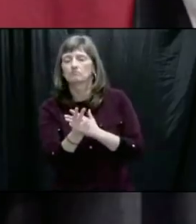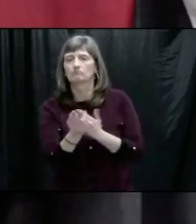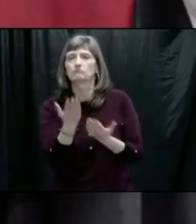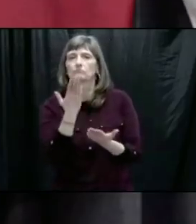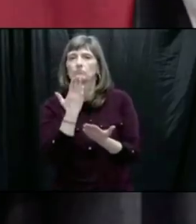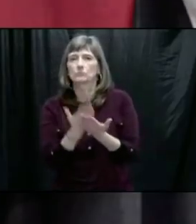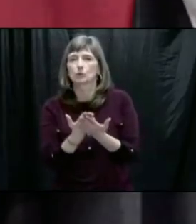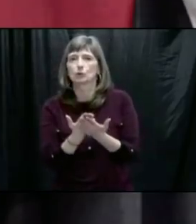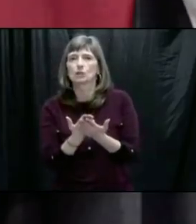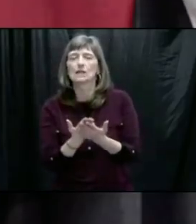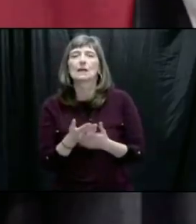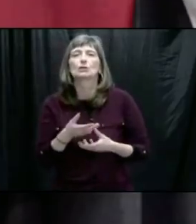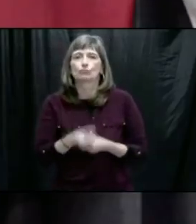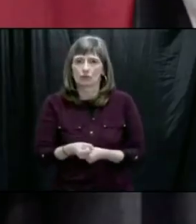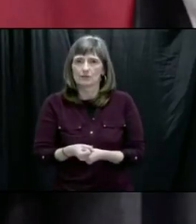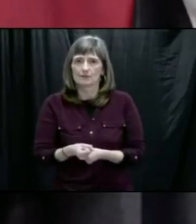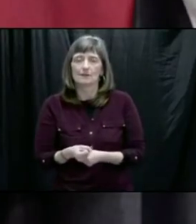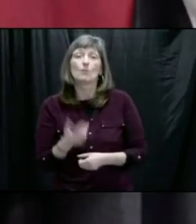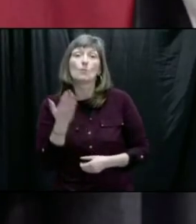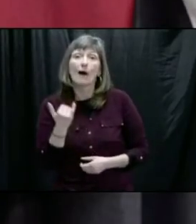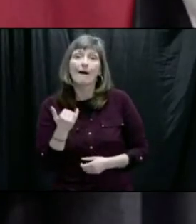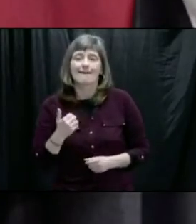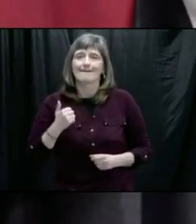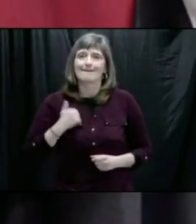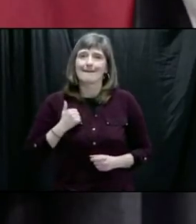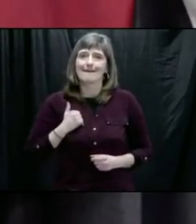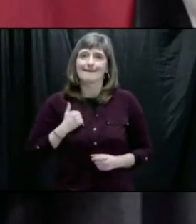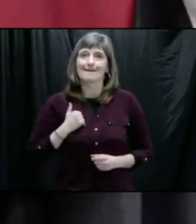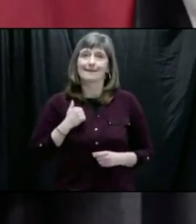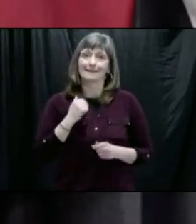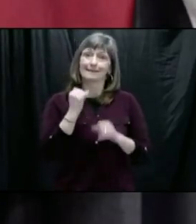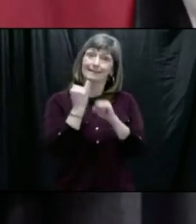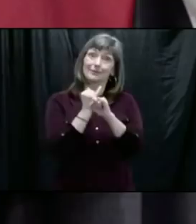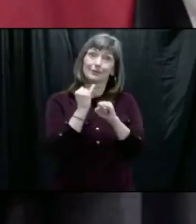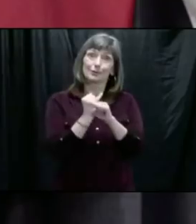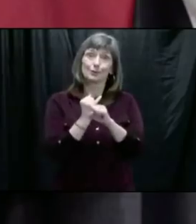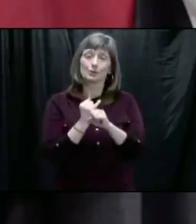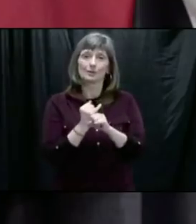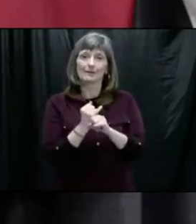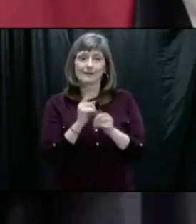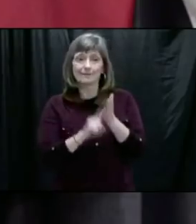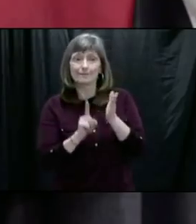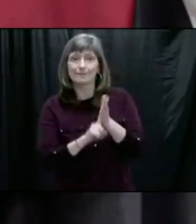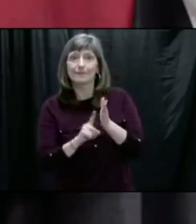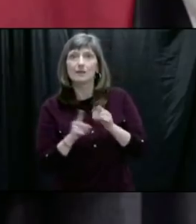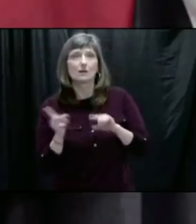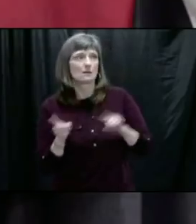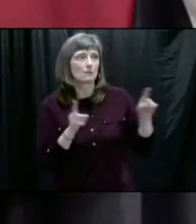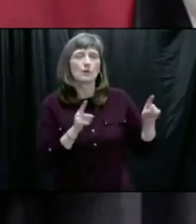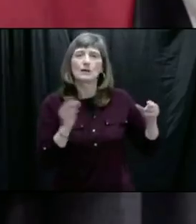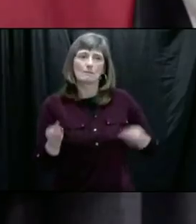IT'S BEEN VALIDATED INDEPENDENTLY BY THE CANADIAN INSTITUTES OF HEALTH